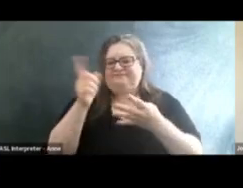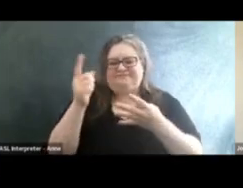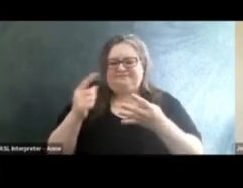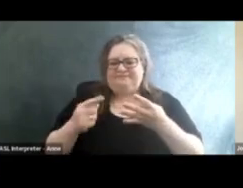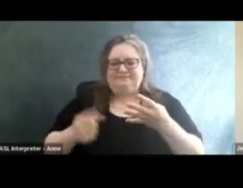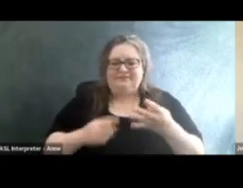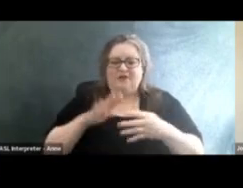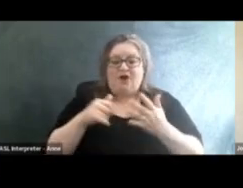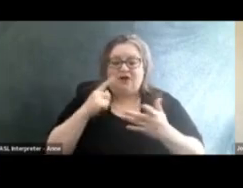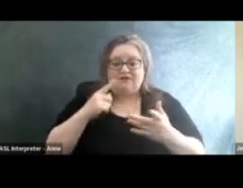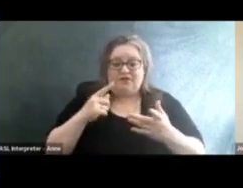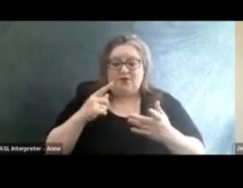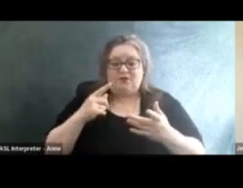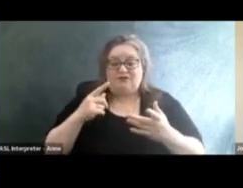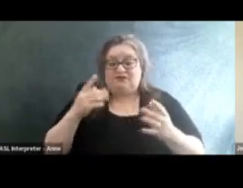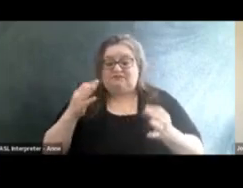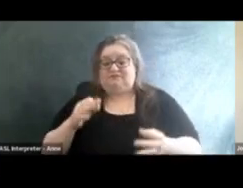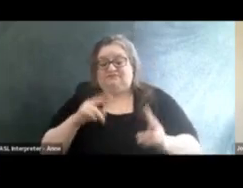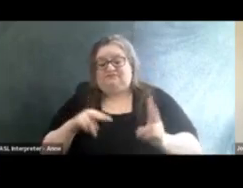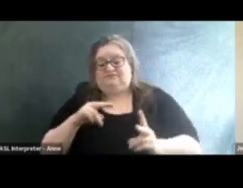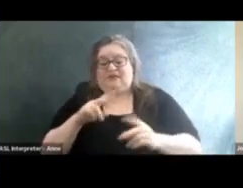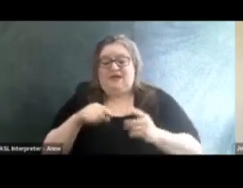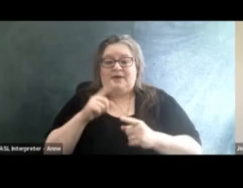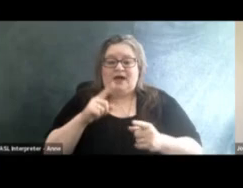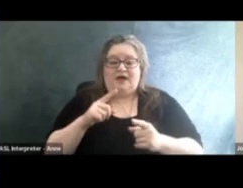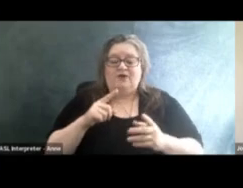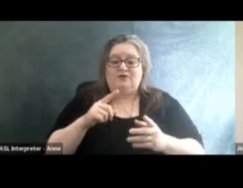conclusions about behavior that you're that a person is seeing